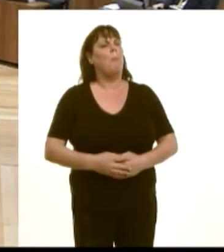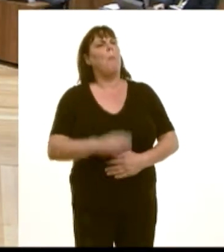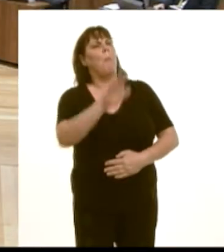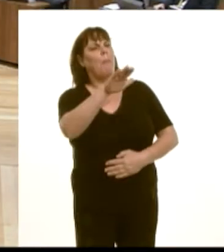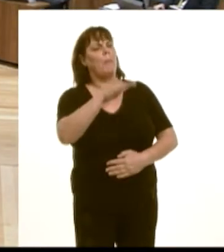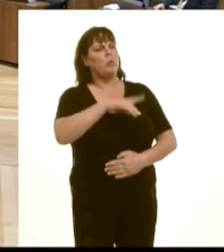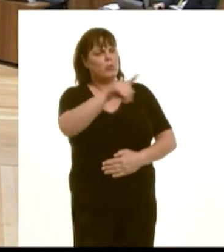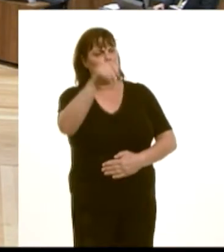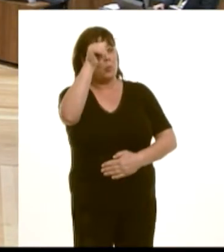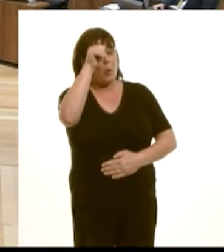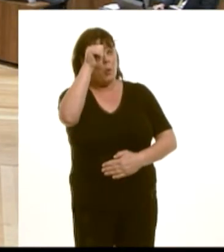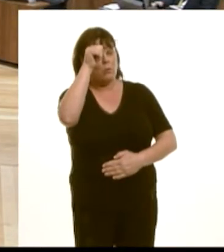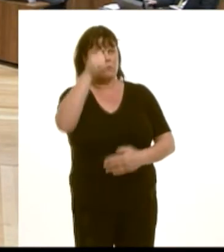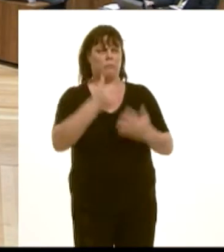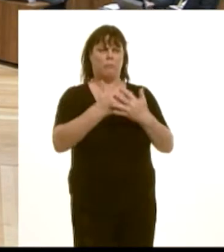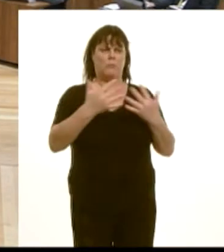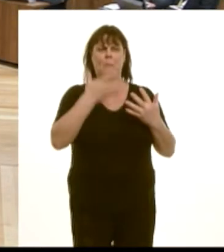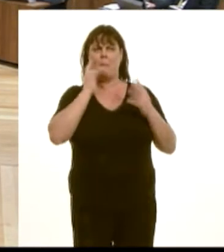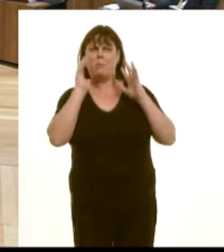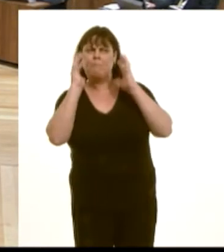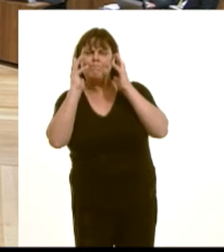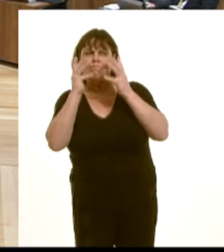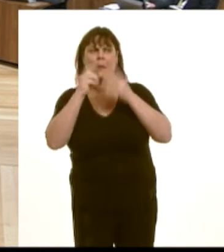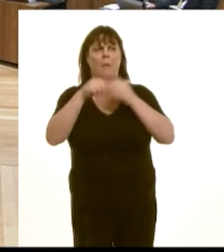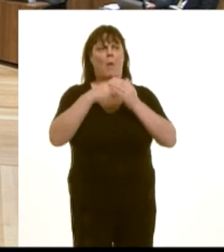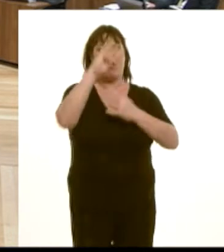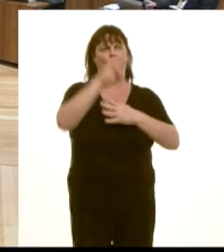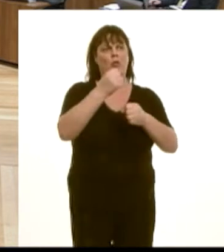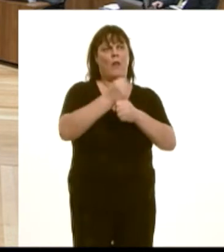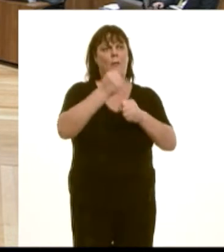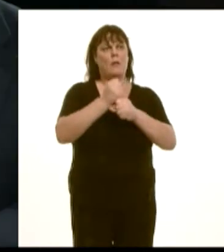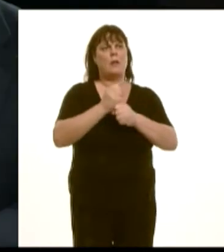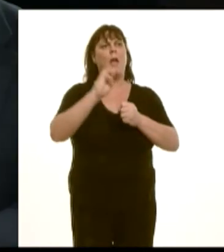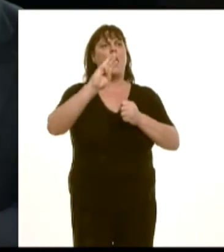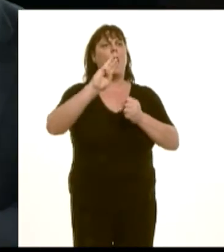aware that there is increasing concern over the Welsh Government's M4 black route proposal,